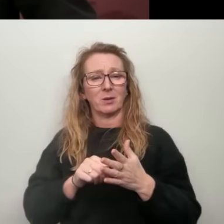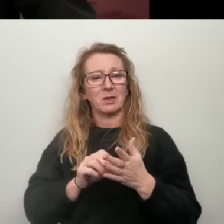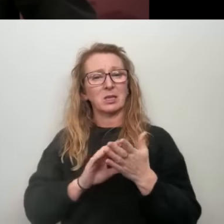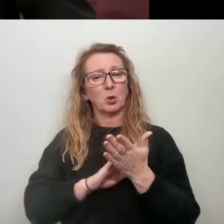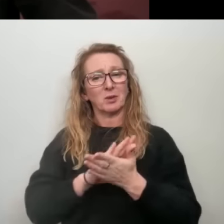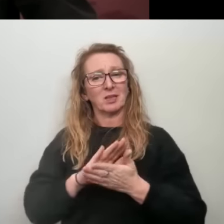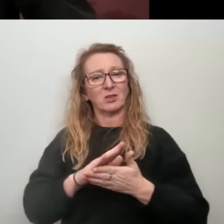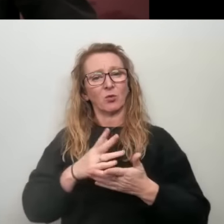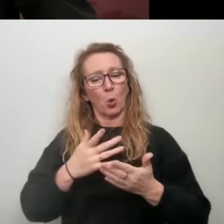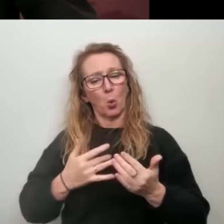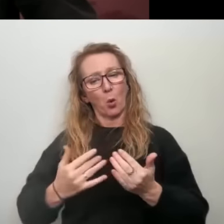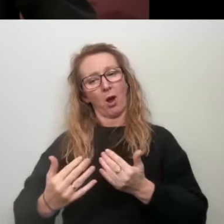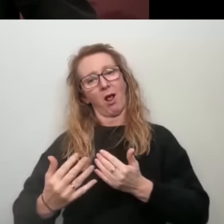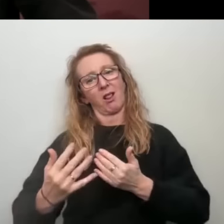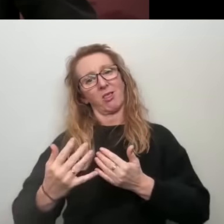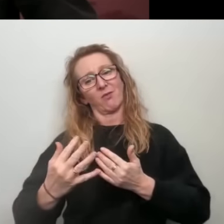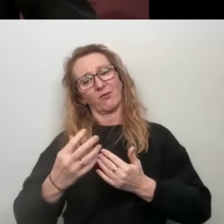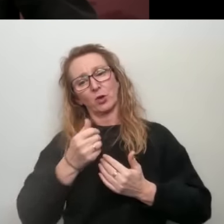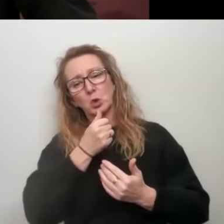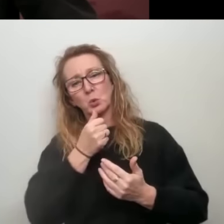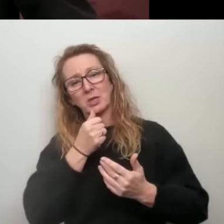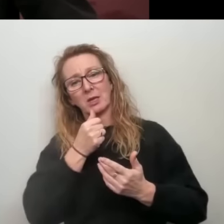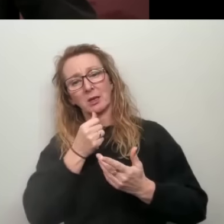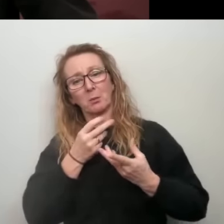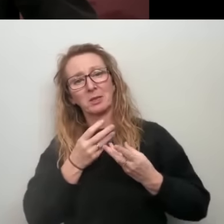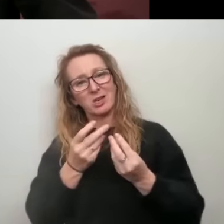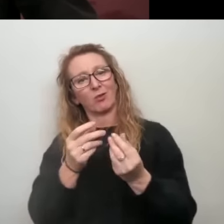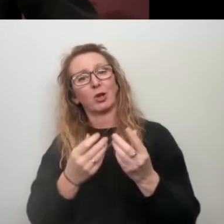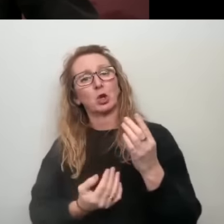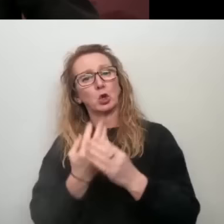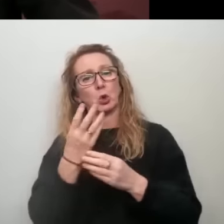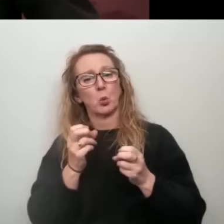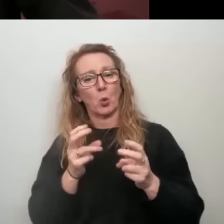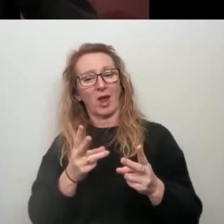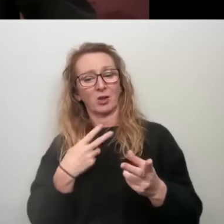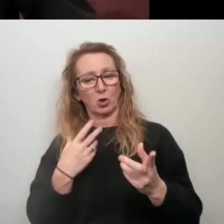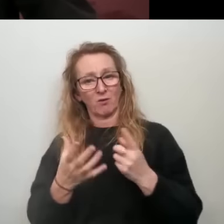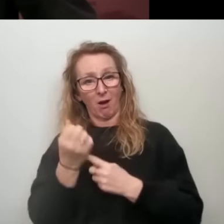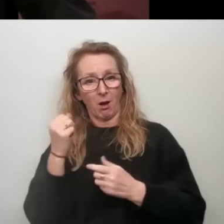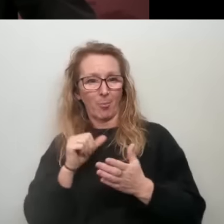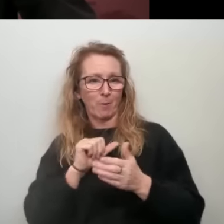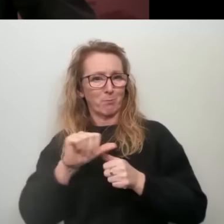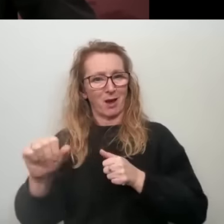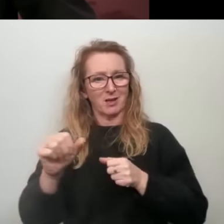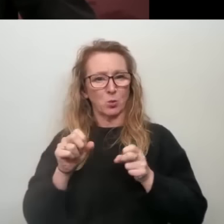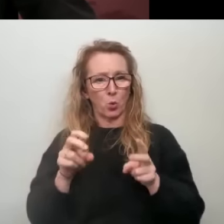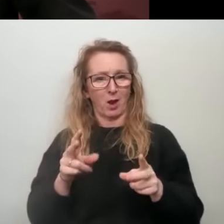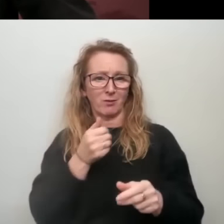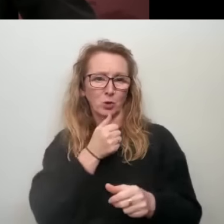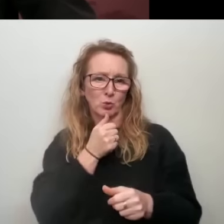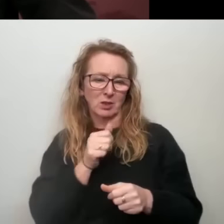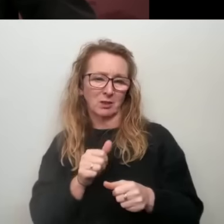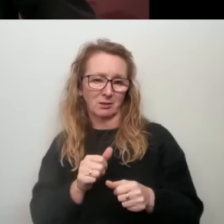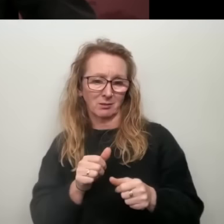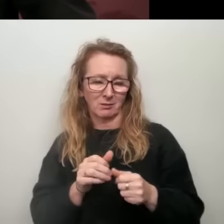new way to really optimize the use of that material. And I think that's what we see, you know,